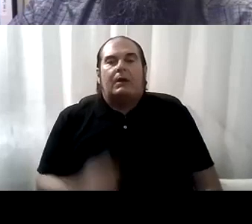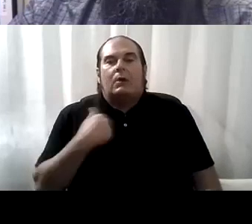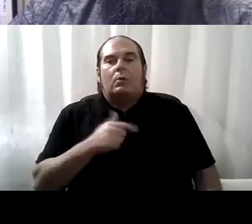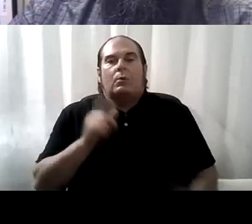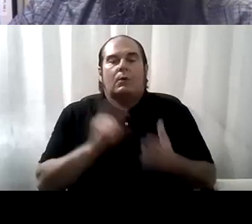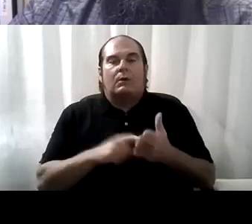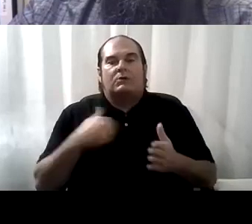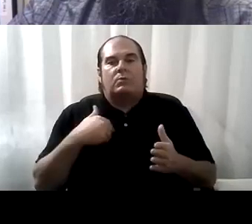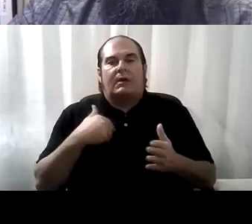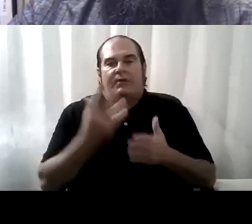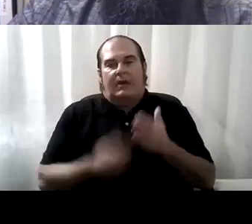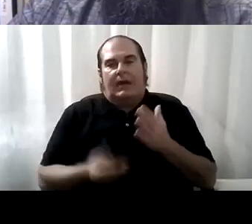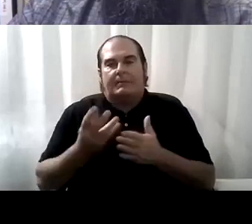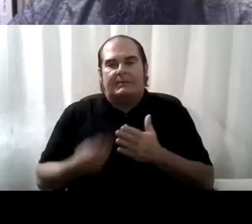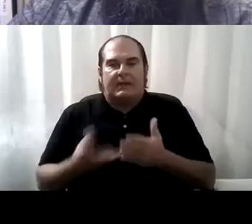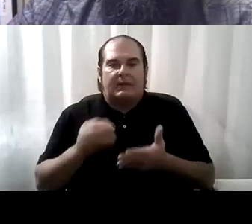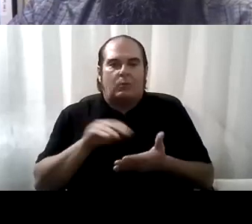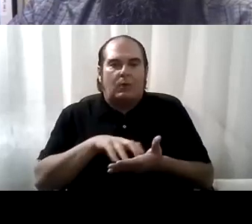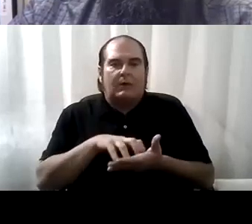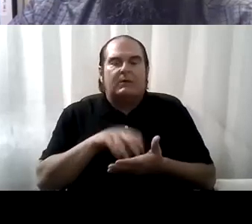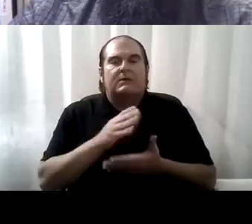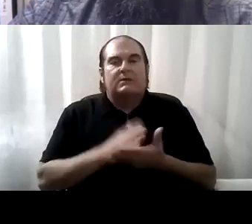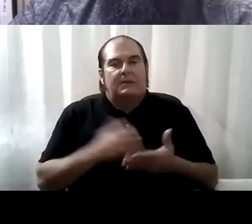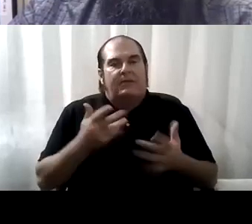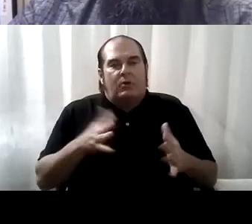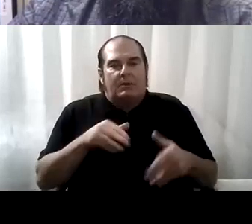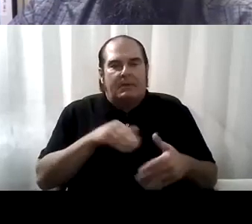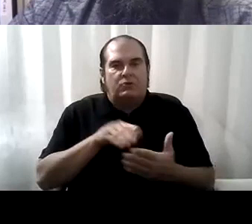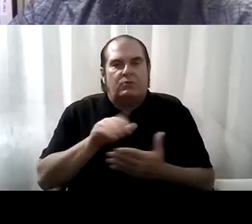gaps and weaknesses, and some of those have been addressed, and some of those are still